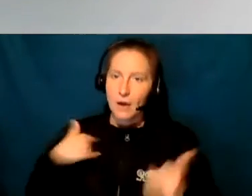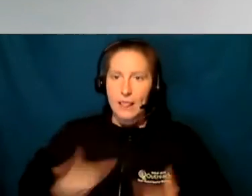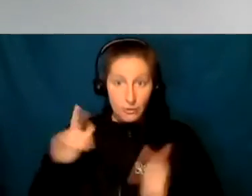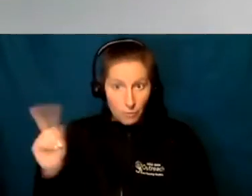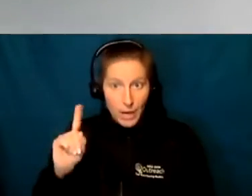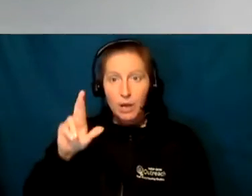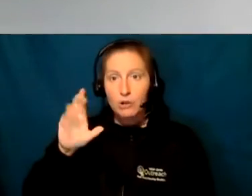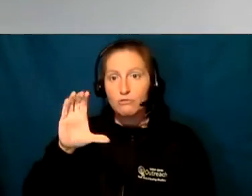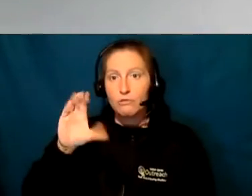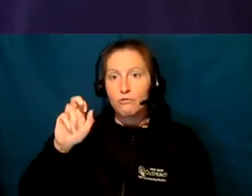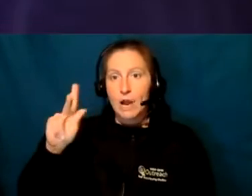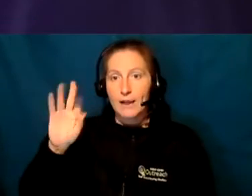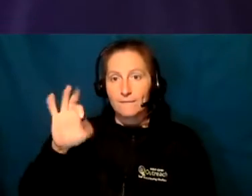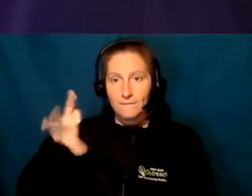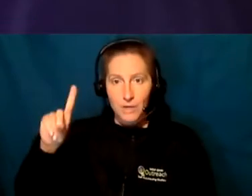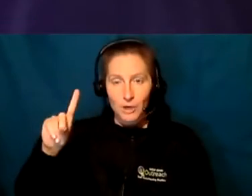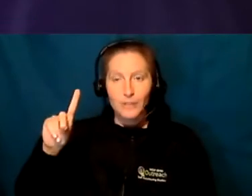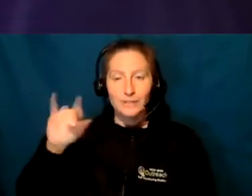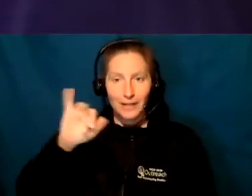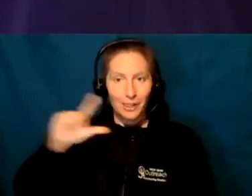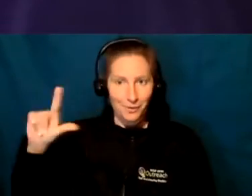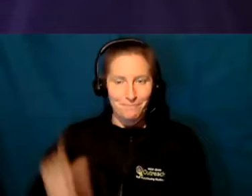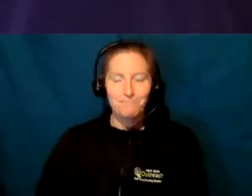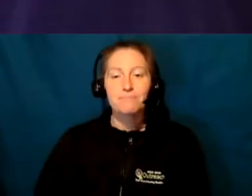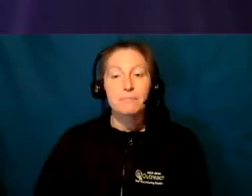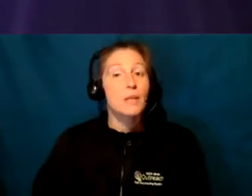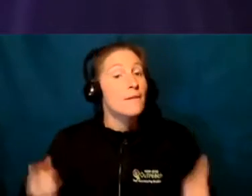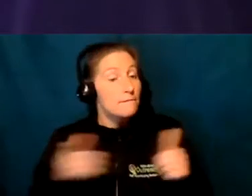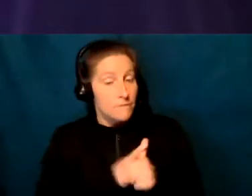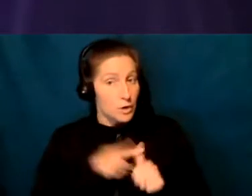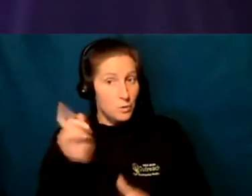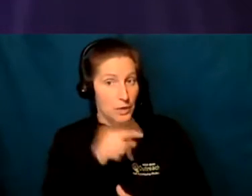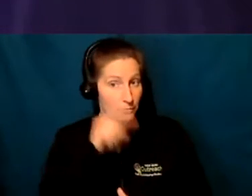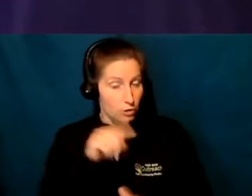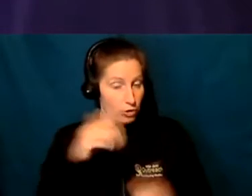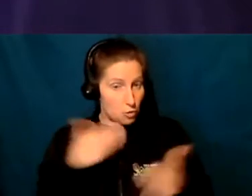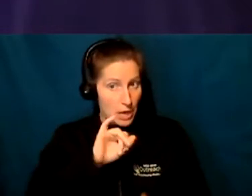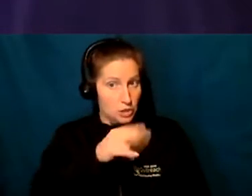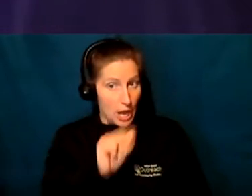Maryann: Okay, so the first question I have for you, Johnna, is who or what was your inspiration